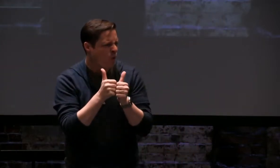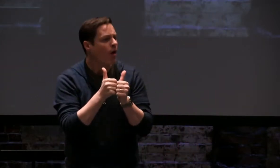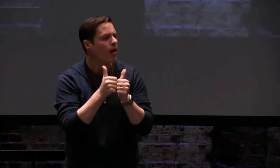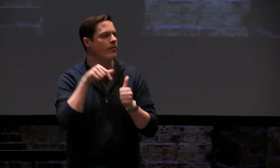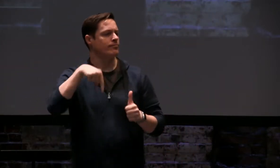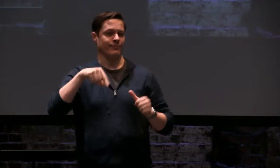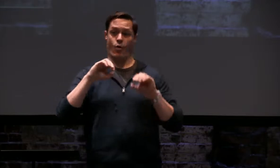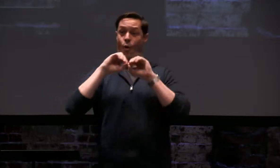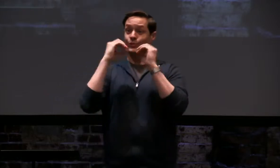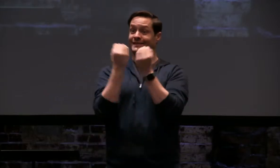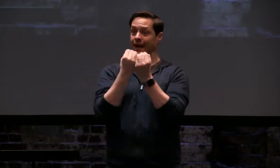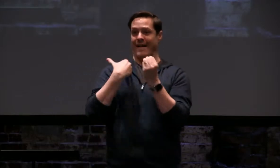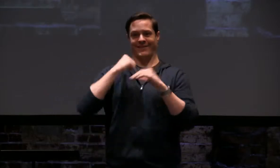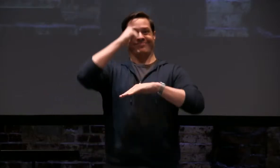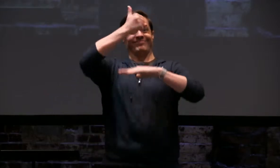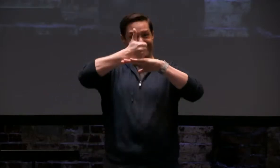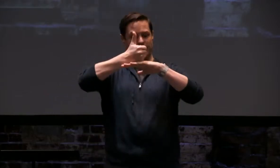that has a larger, wider impact?